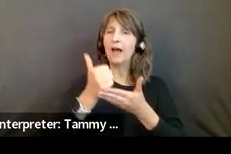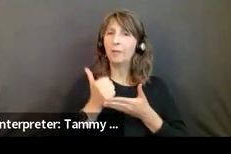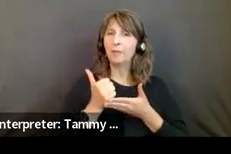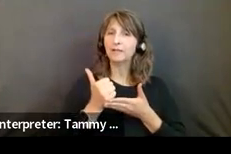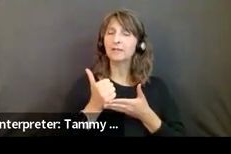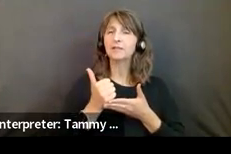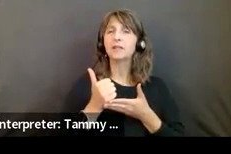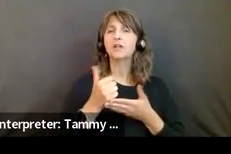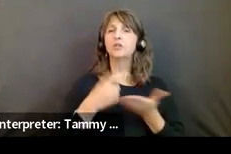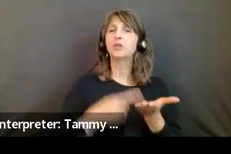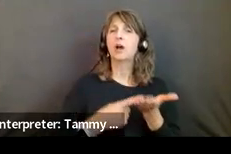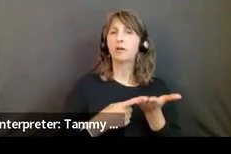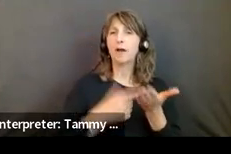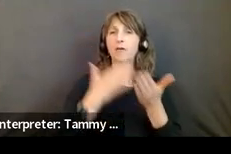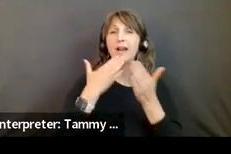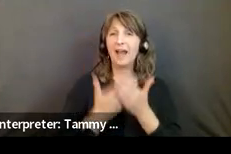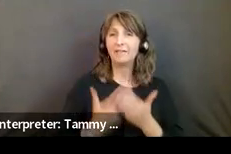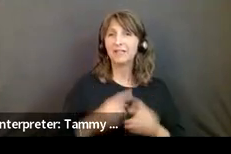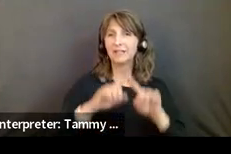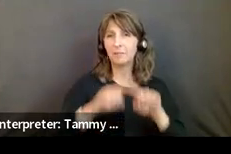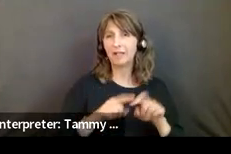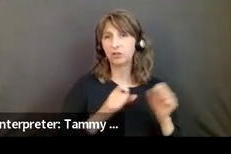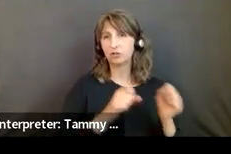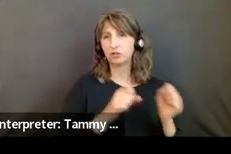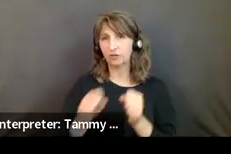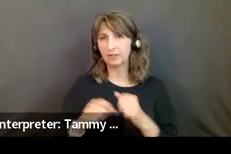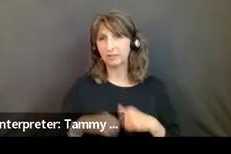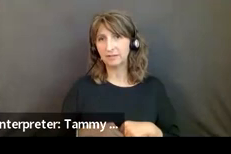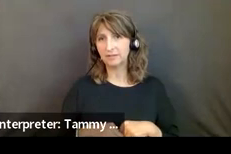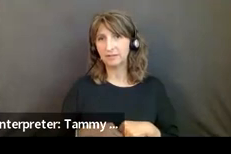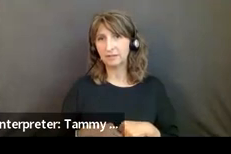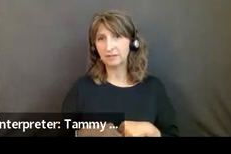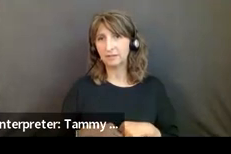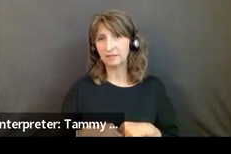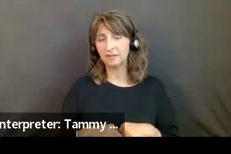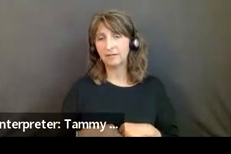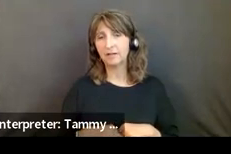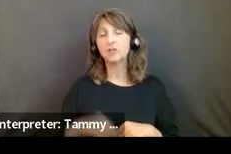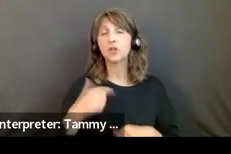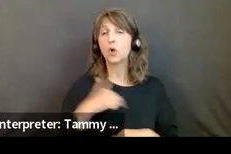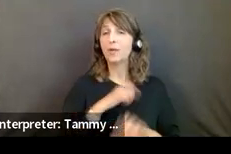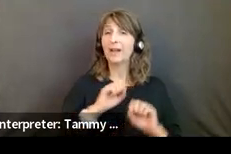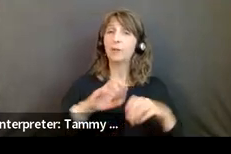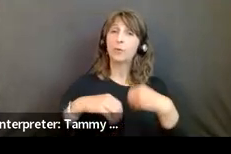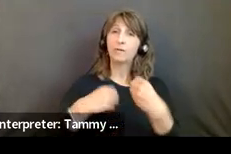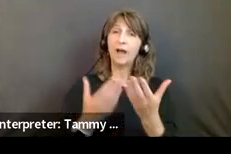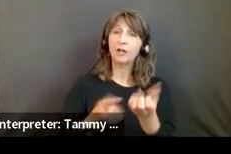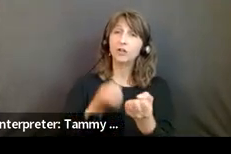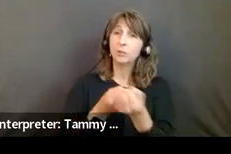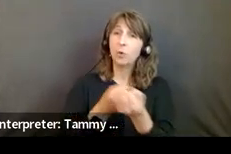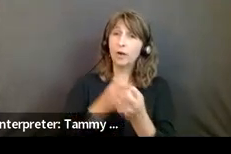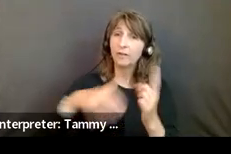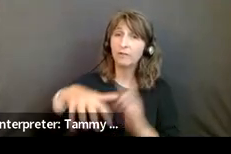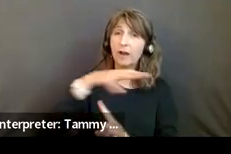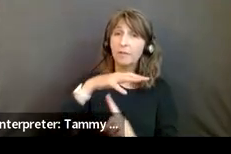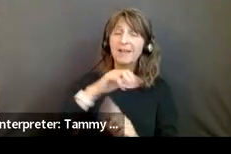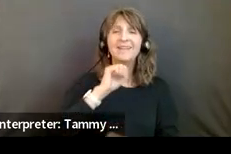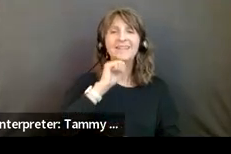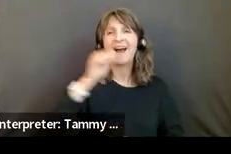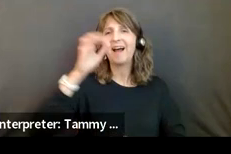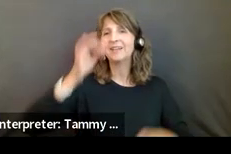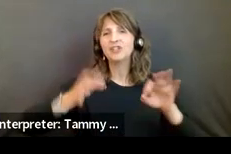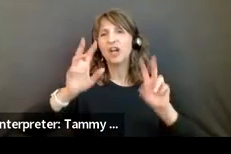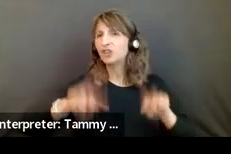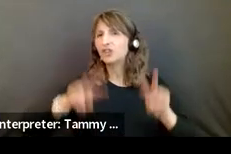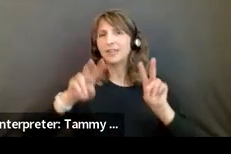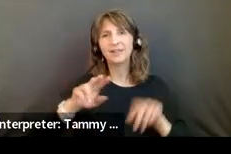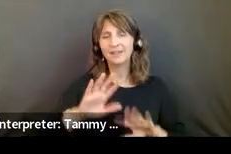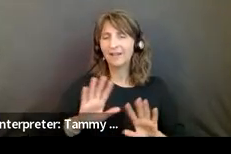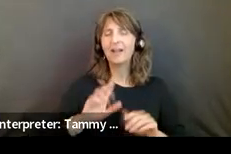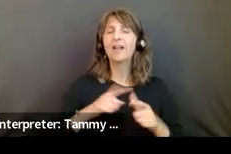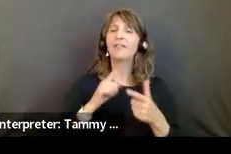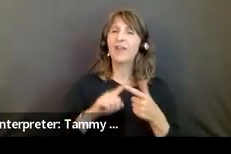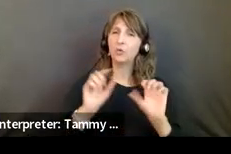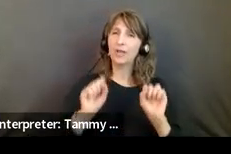Right? That will allow us to provide a supportive and non judgmental environment. And then we are able to encourage them to have open expression.